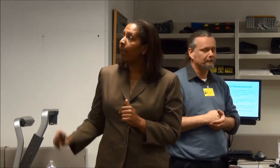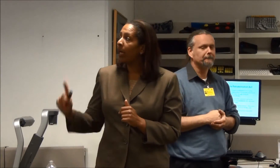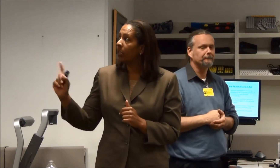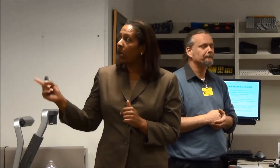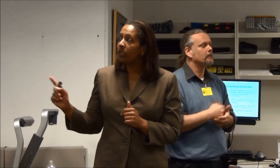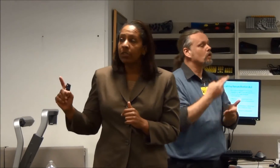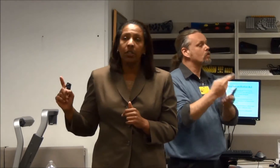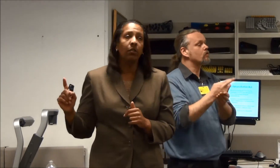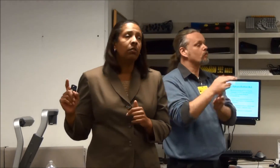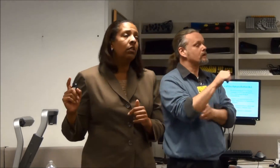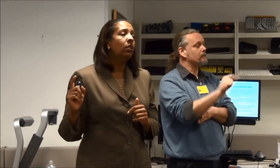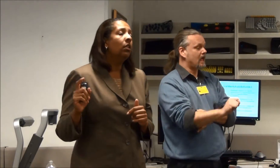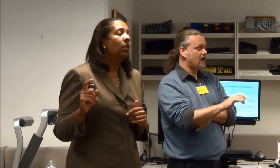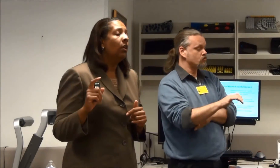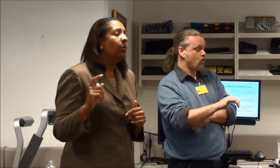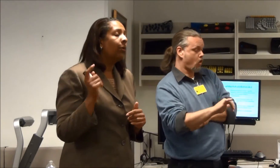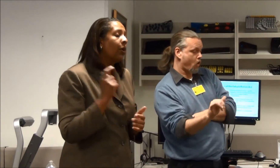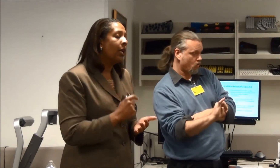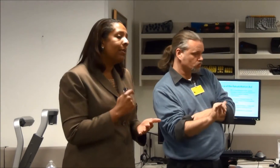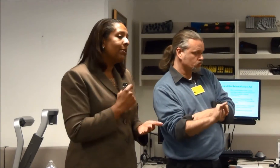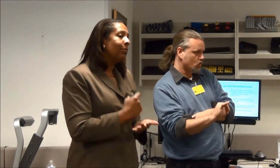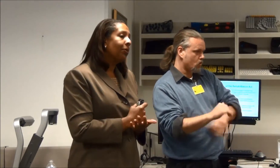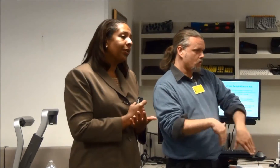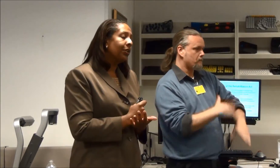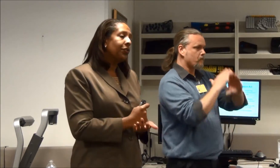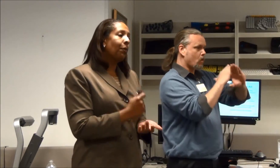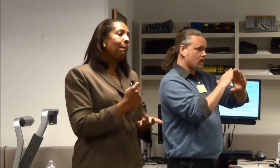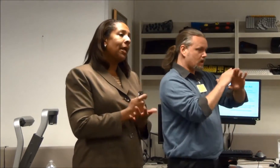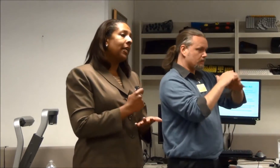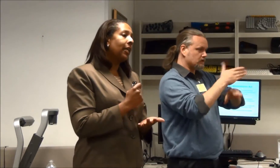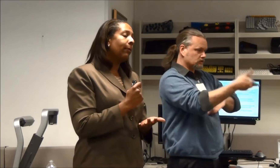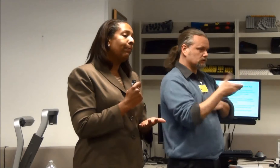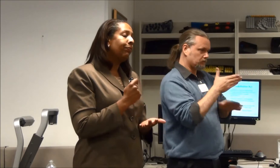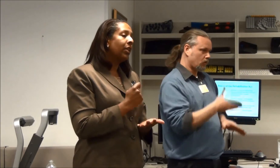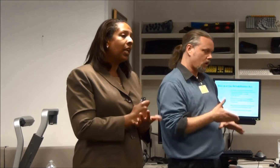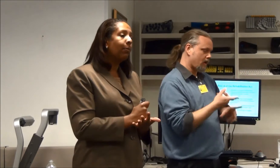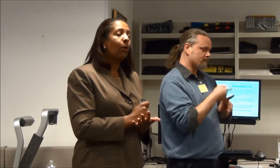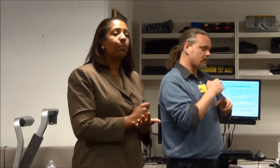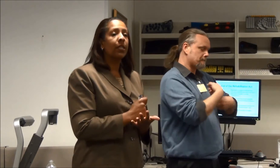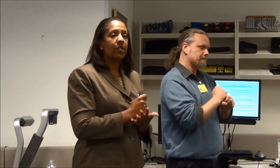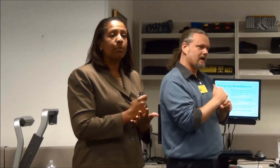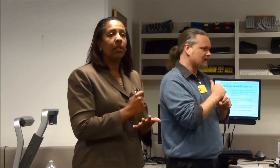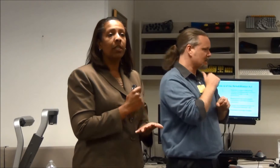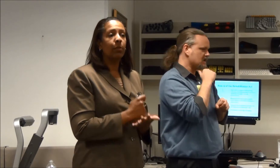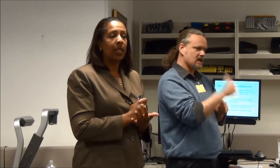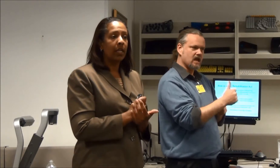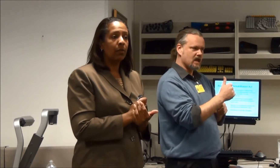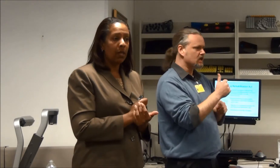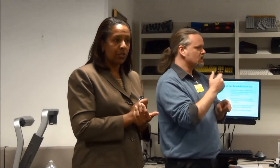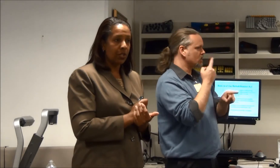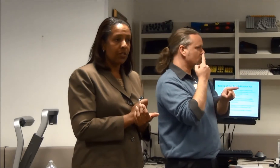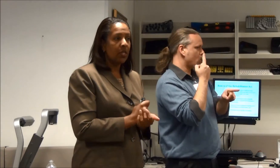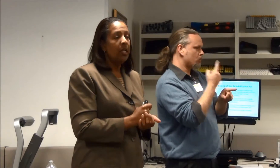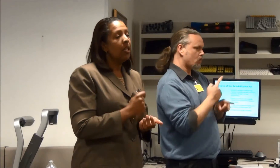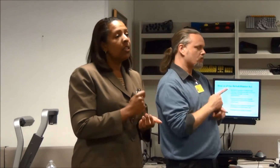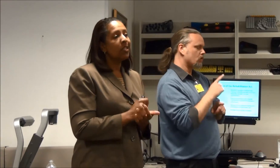The Rehab Act also prohibits employers from making inappropriate disability related questions.